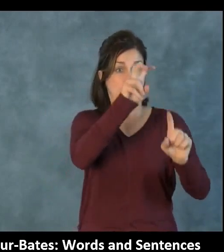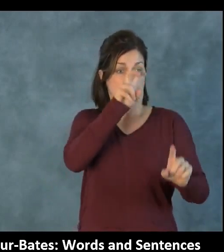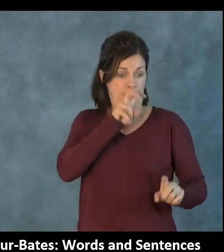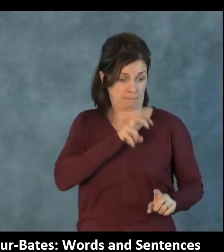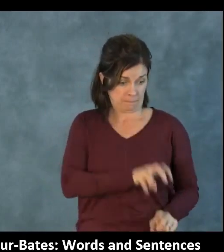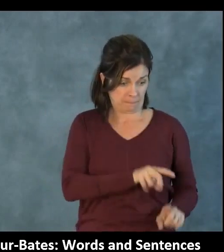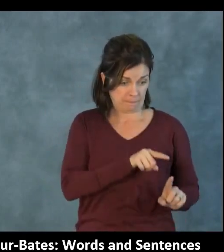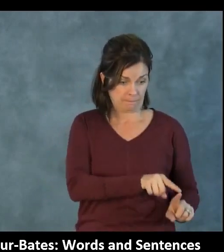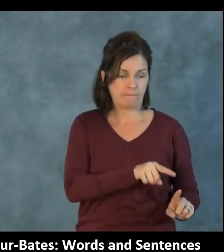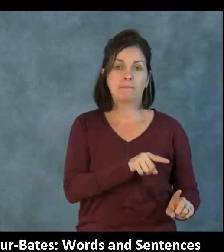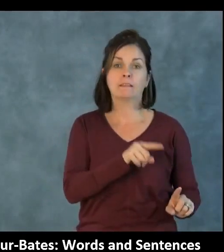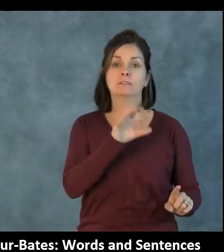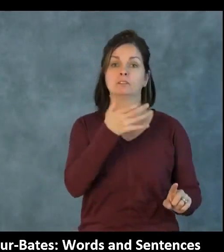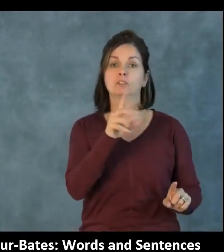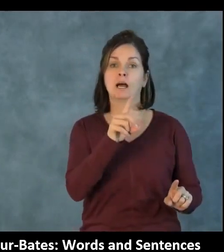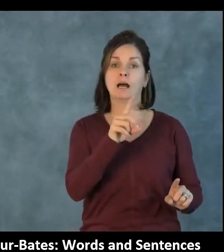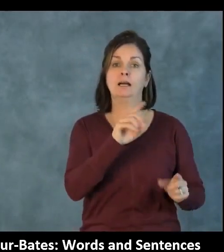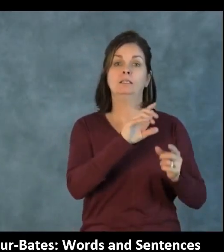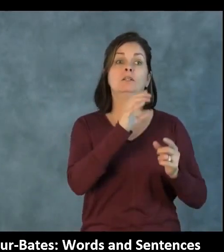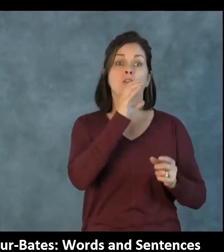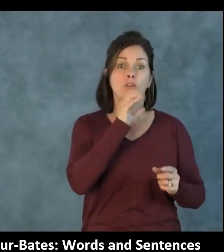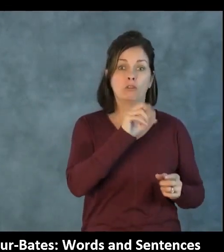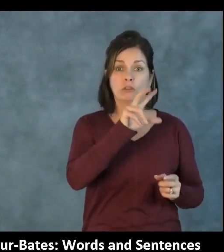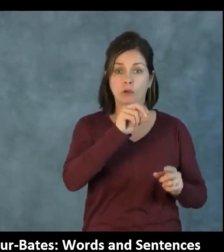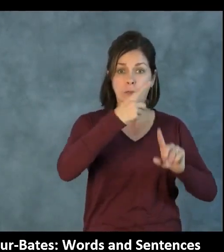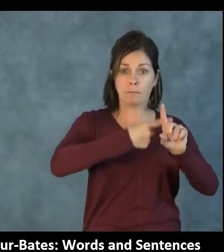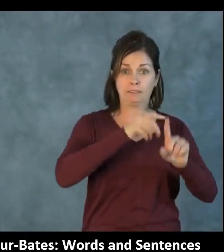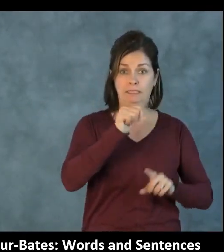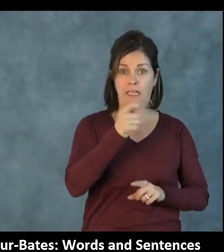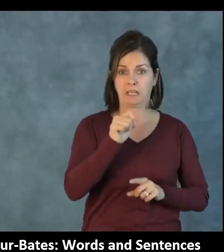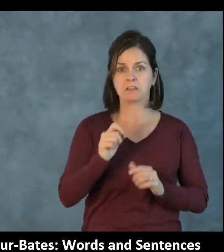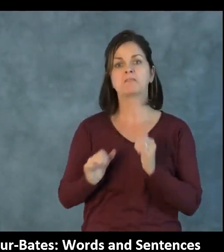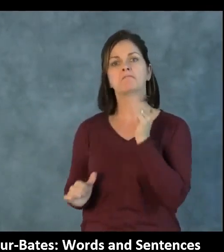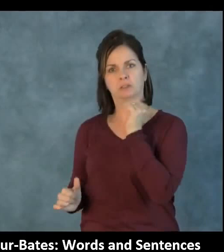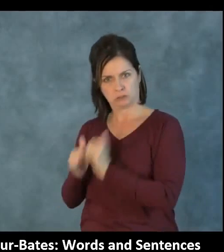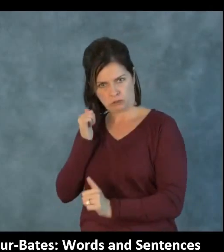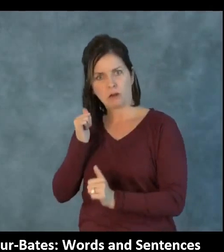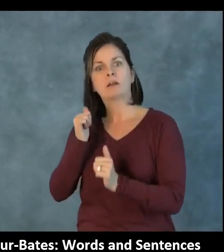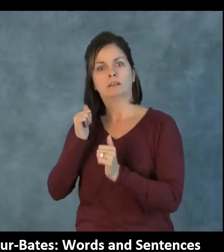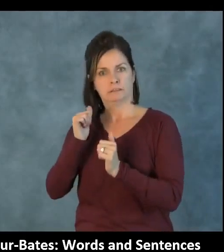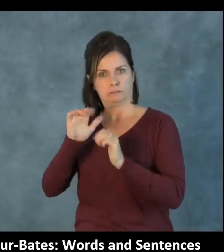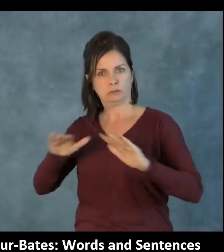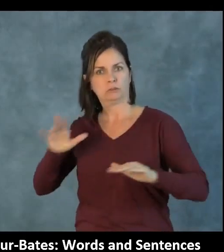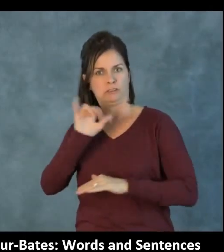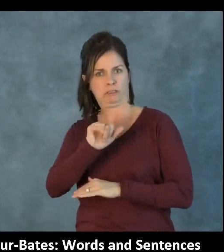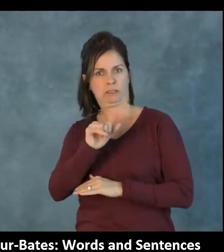by the time a child is 30 months of age, the vast majority of children are talking about the past